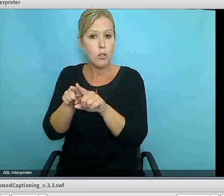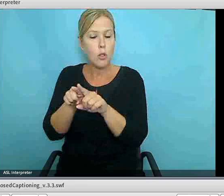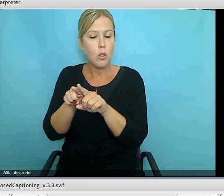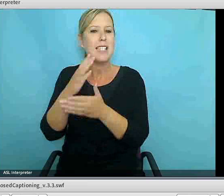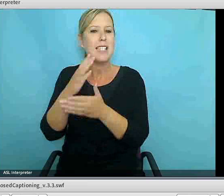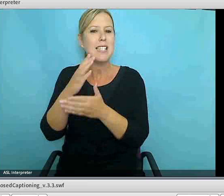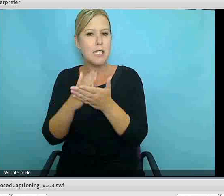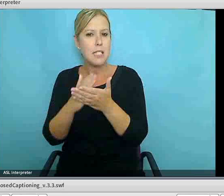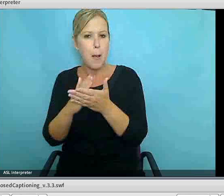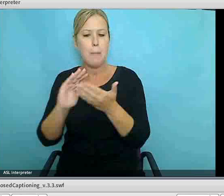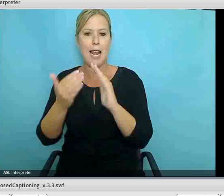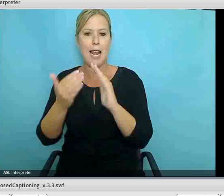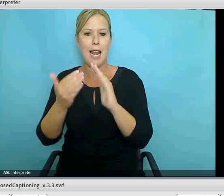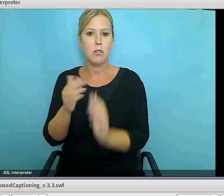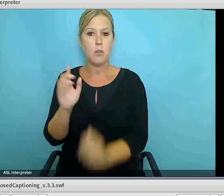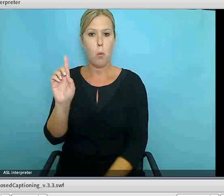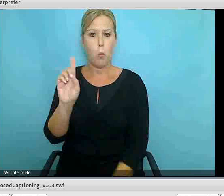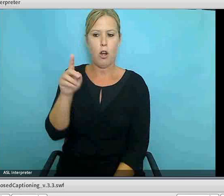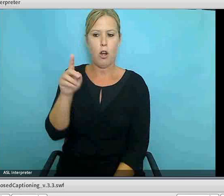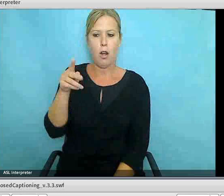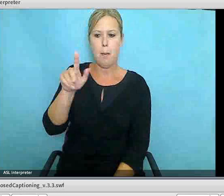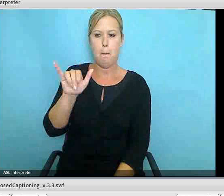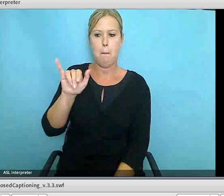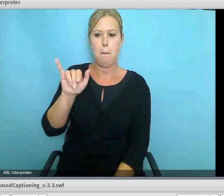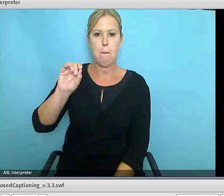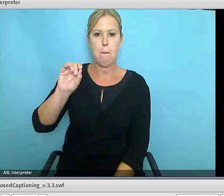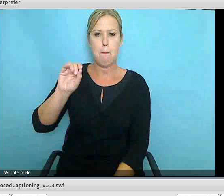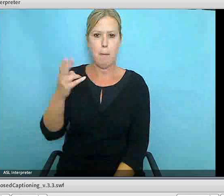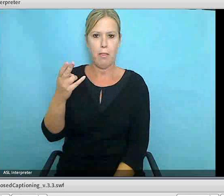Plymouth County.